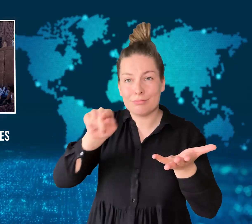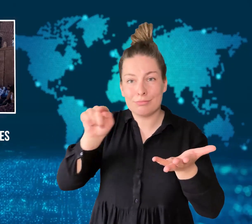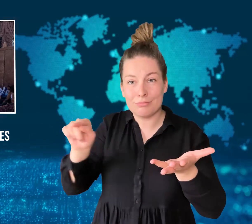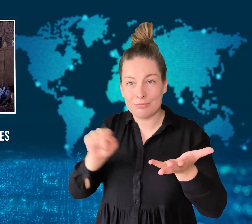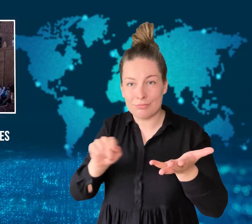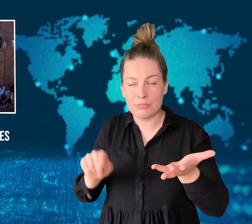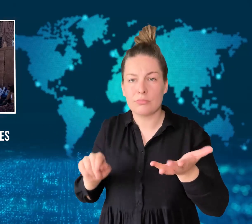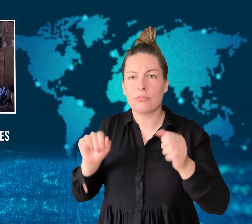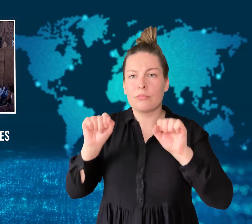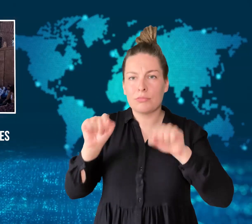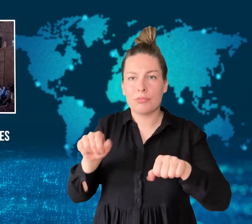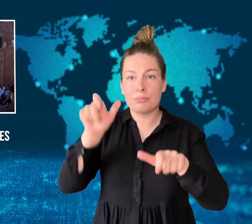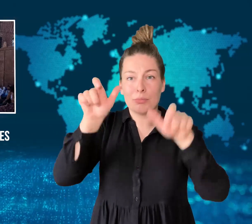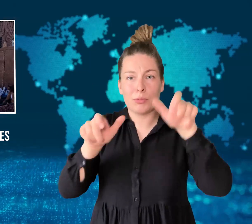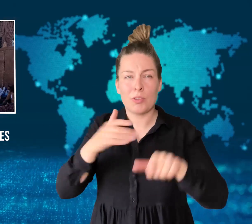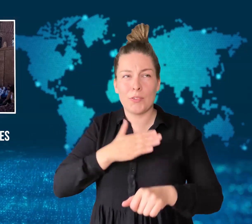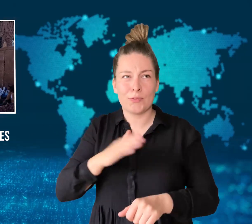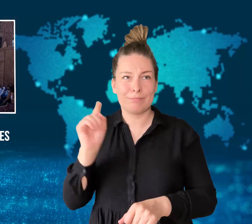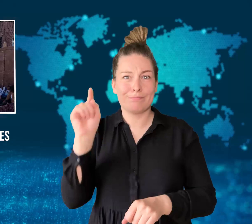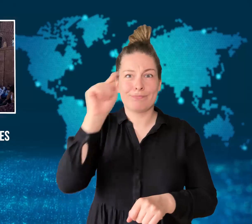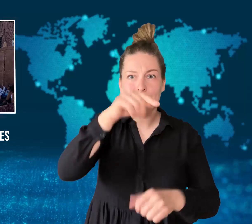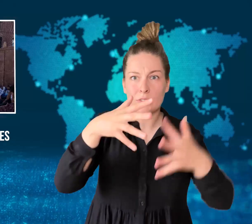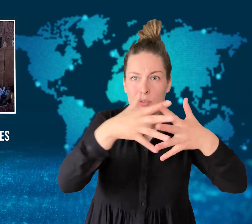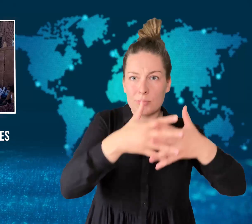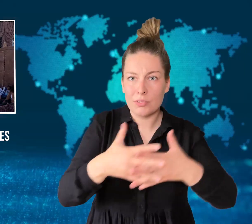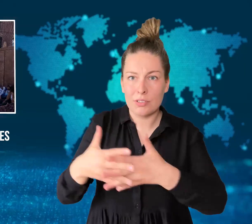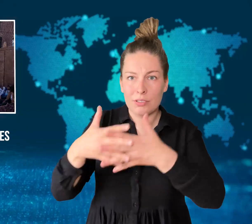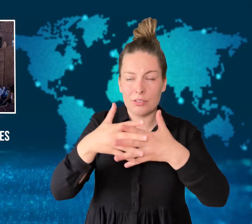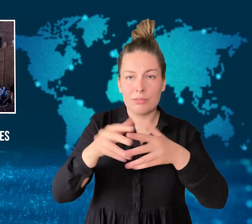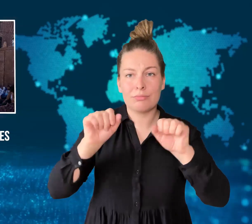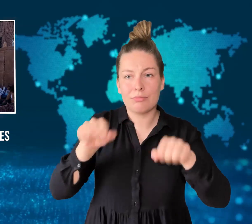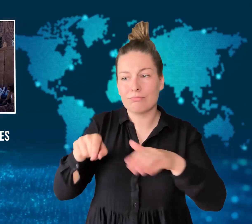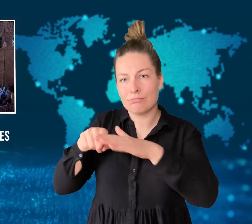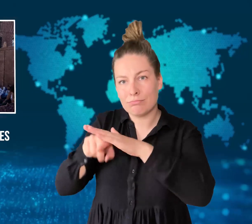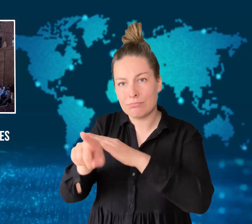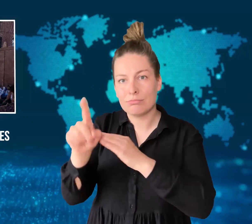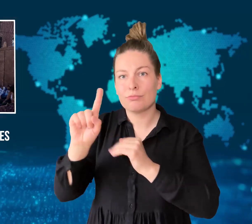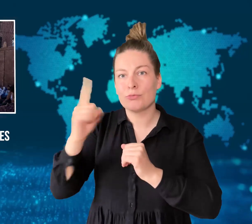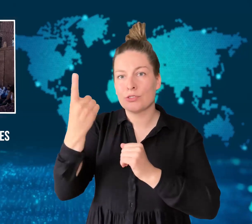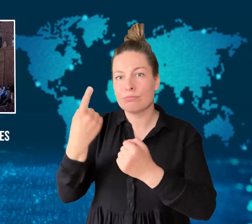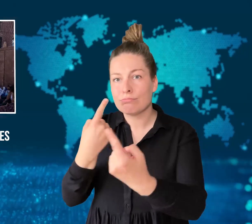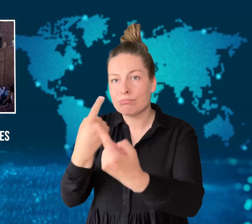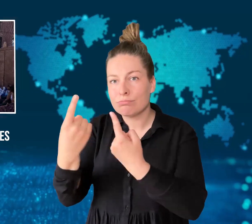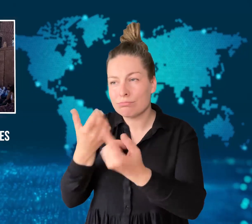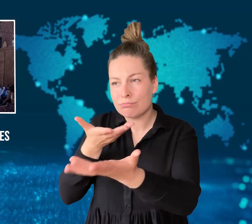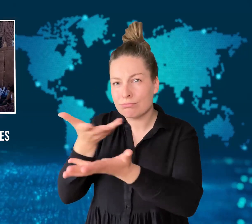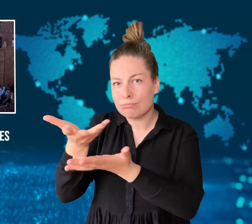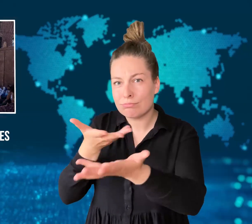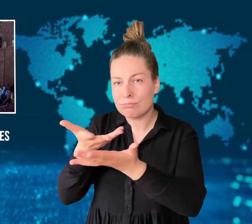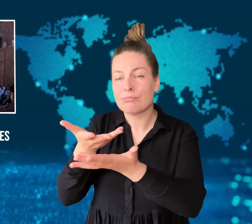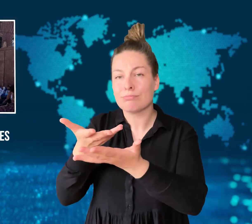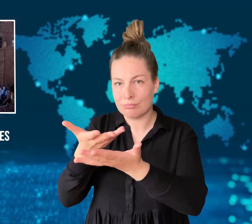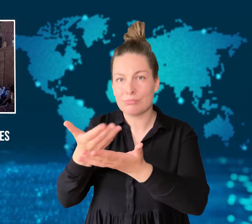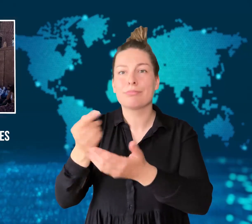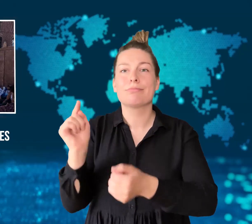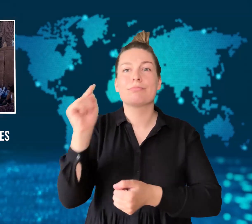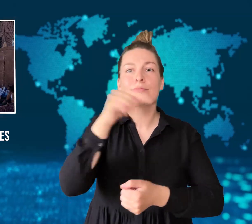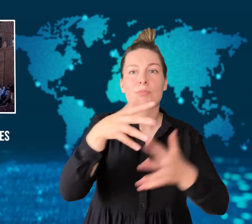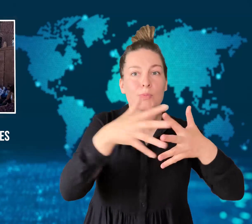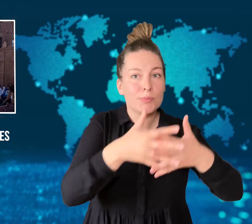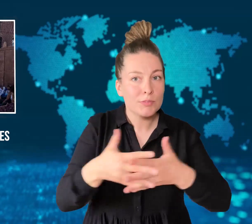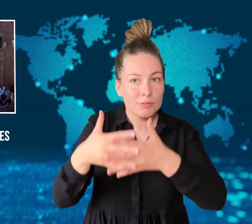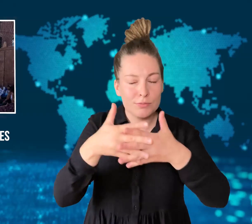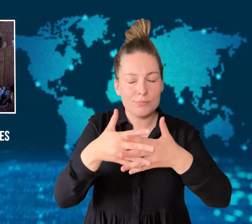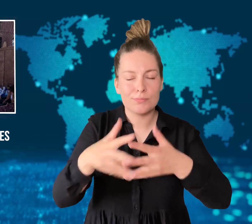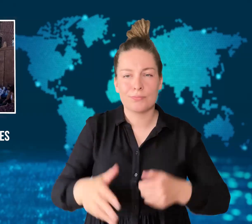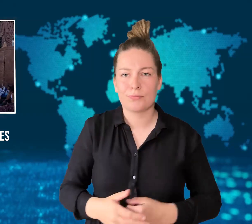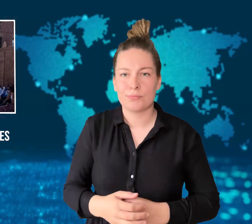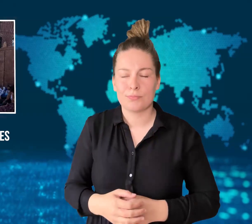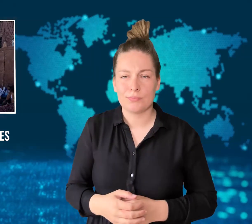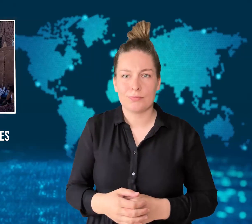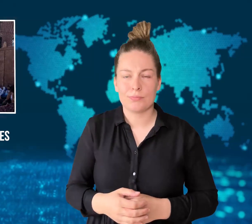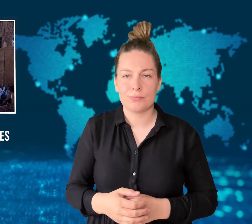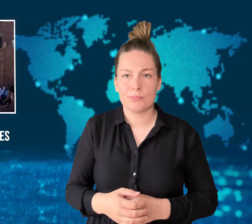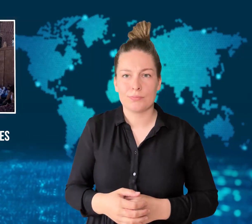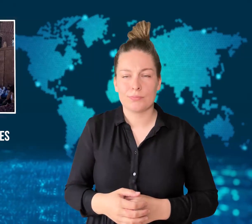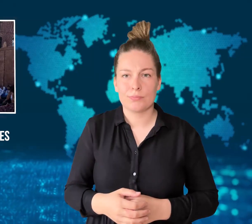Officials said that anyone trying to cross illegally would be deported